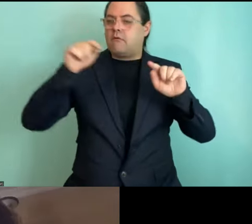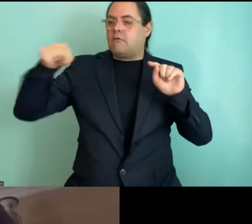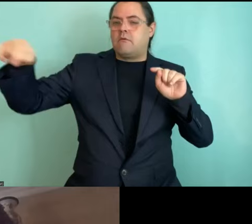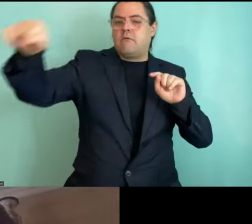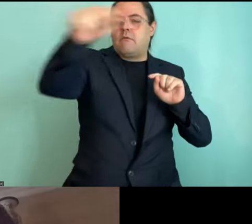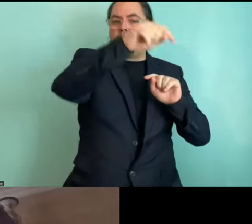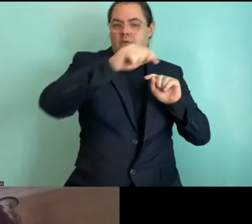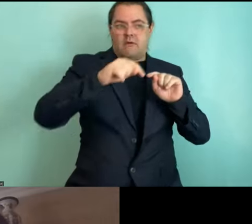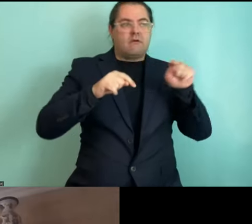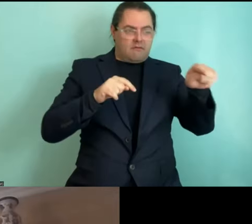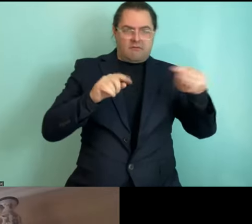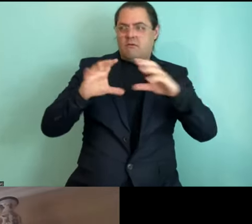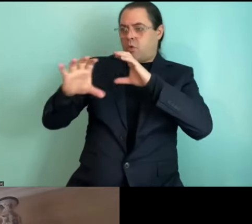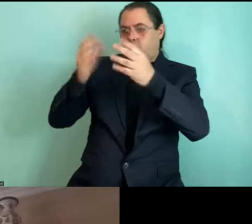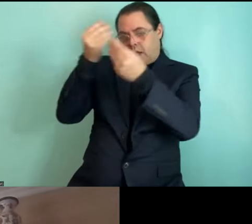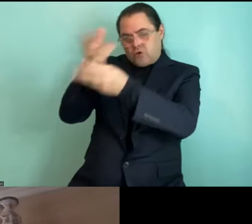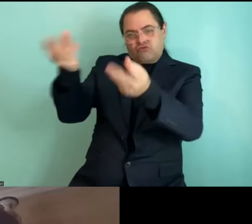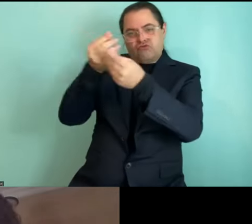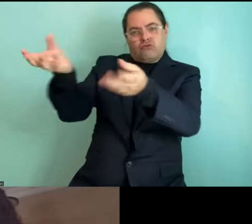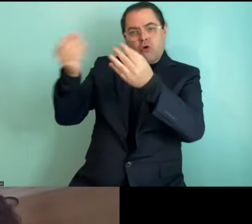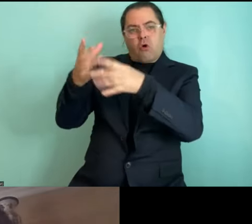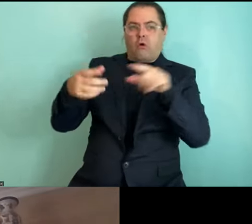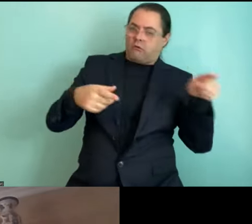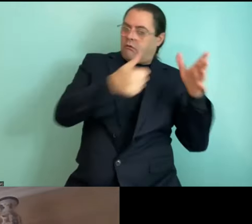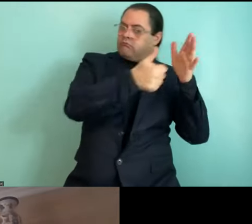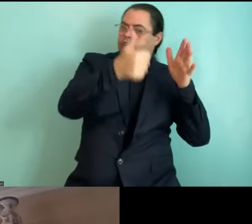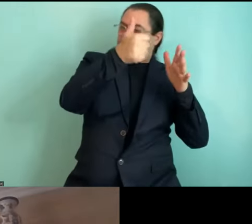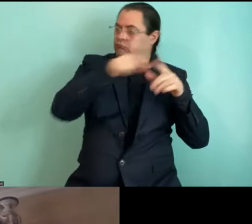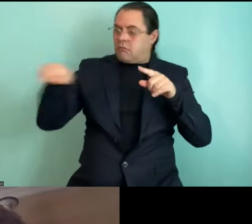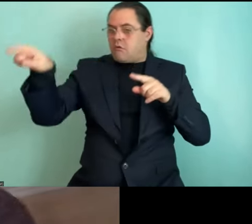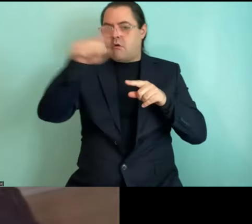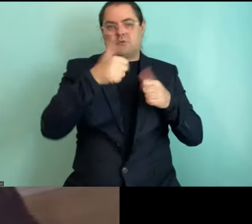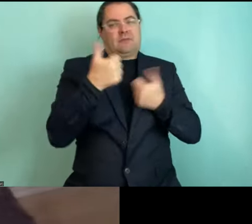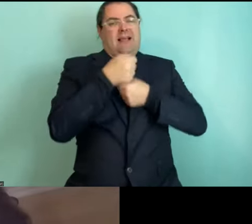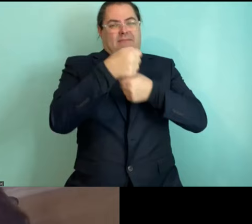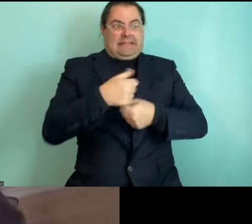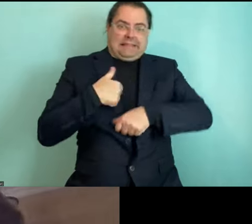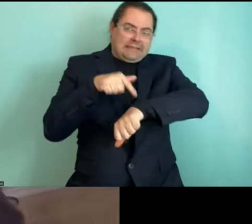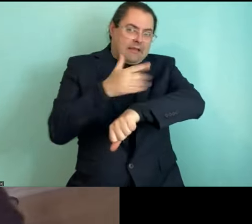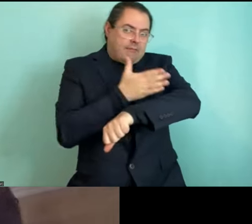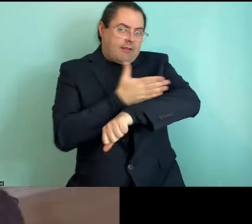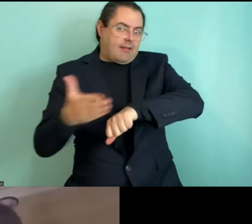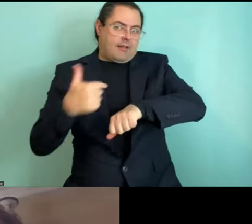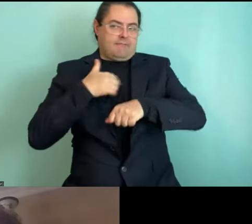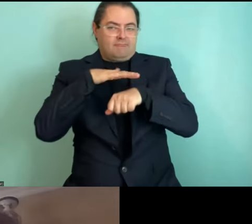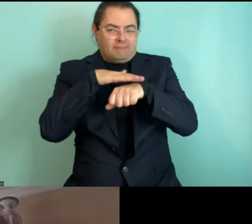10:15:17 Massoud Kali. 10:15:32 Kali of Tonka director, there was just a man or tell on Cote d'Ivoire, was that the D.